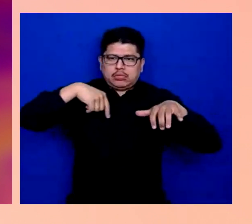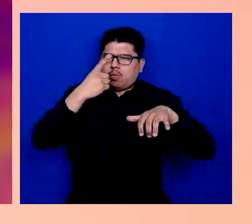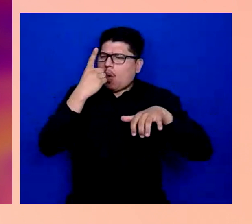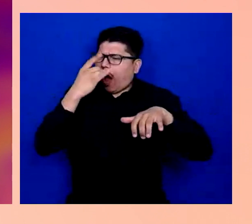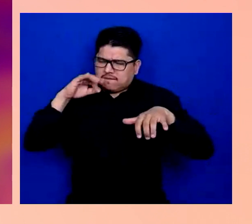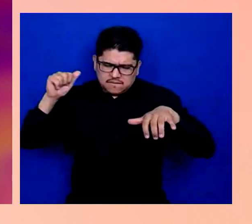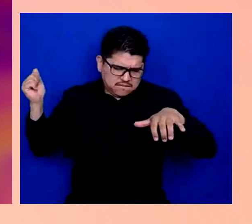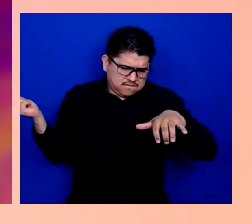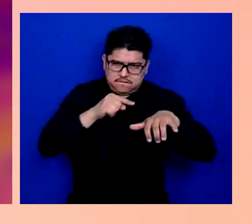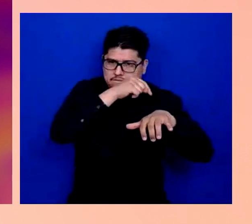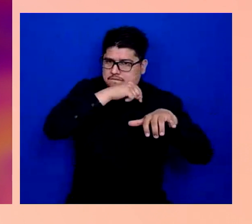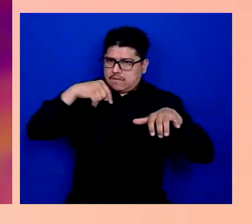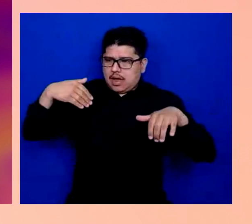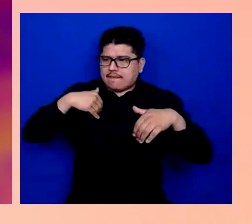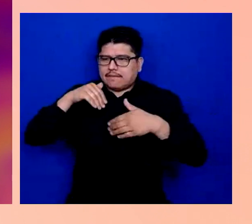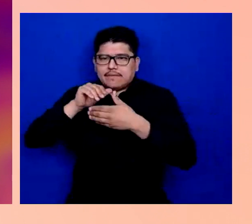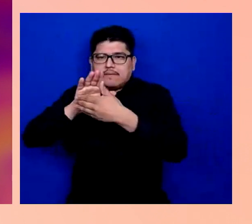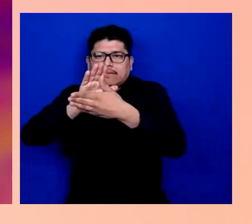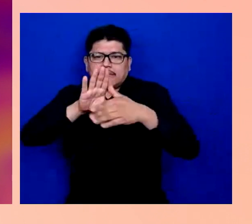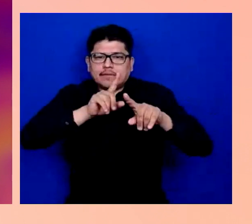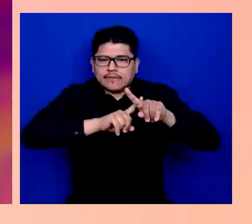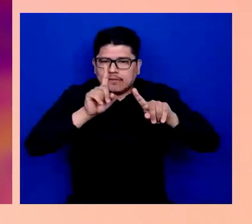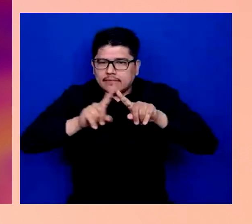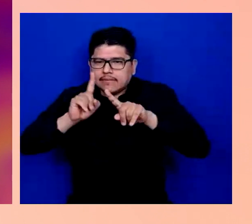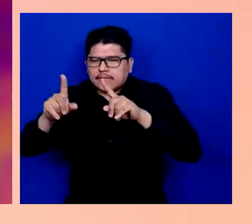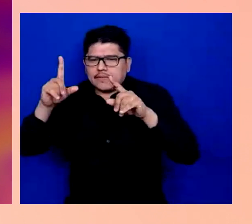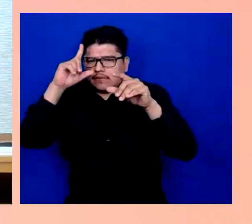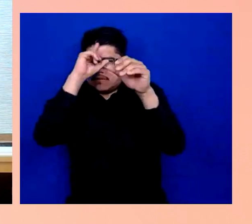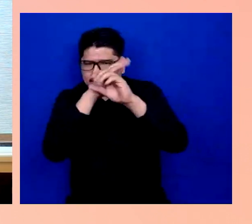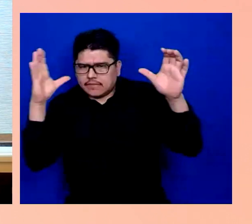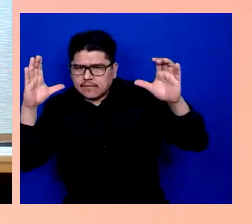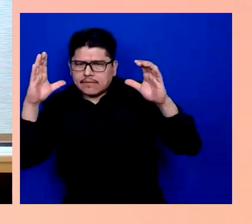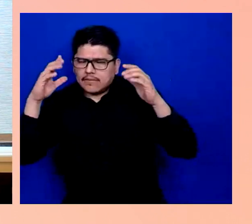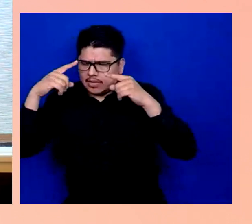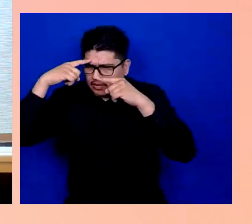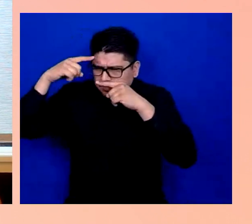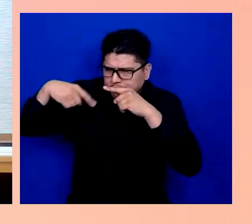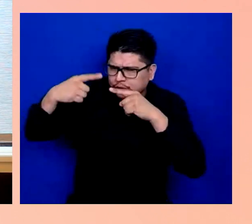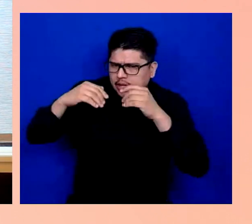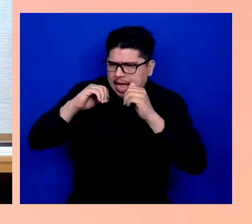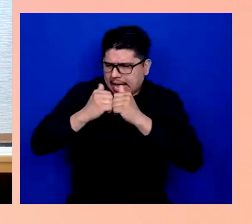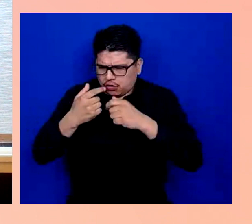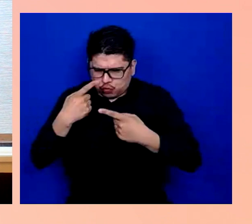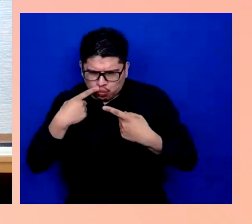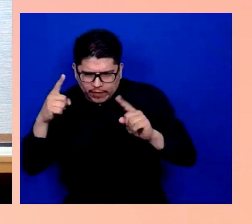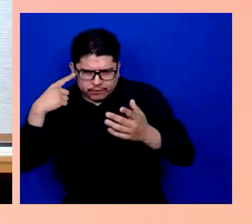conceptualizing things in their brain and making it work for them. We need to move beyond the area where we just have